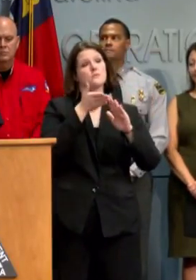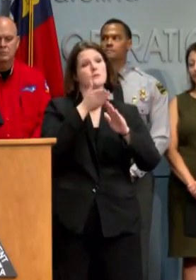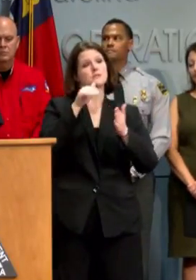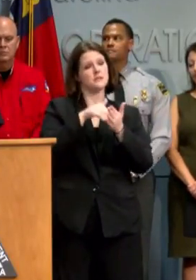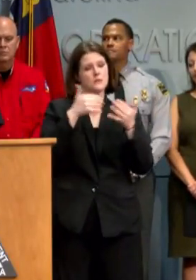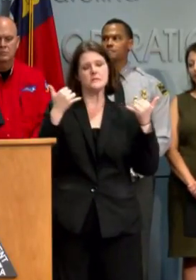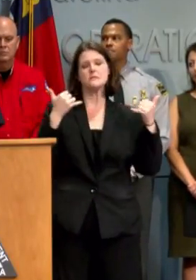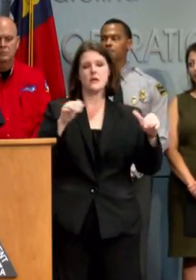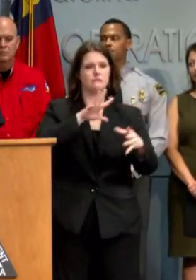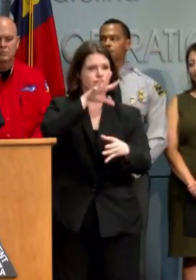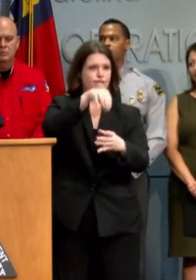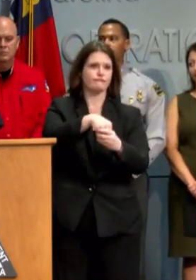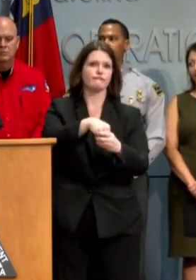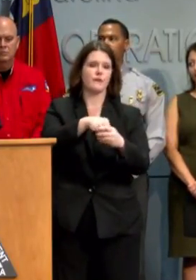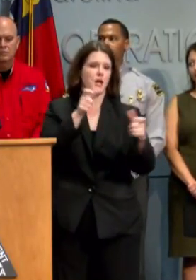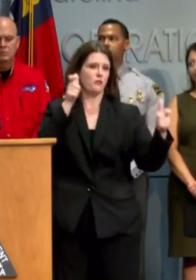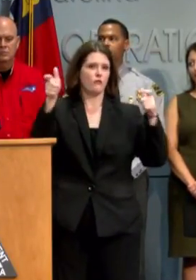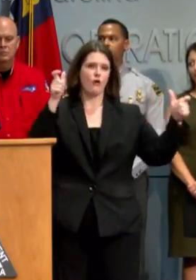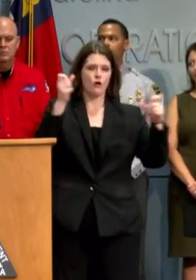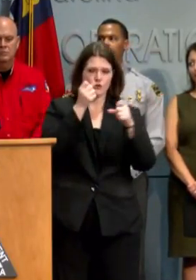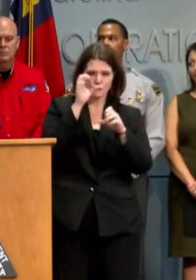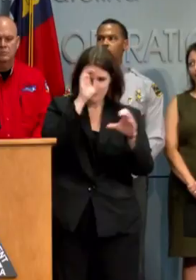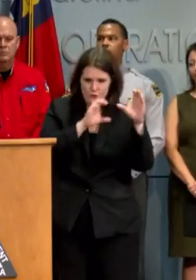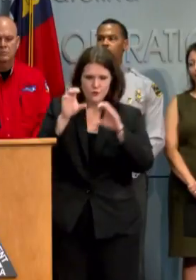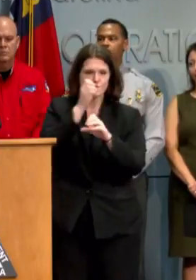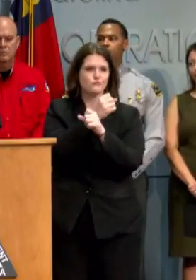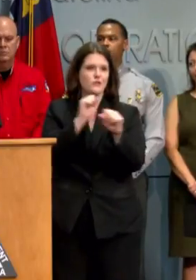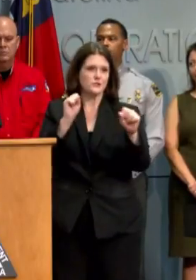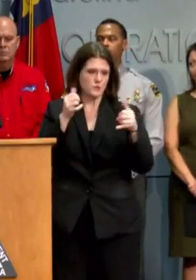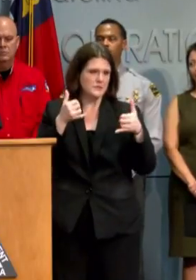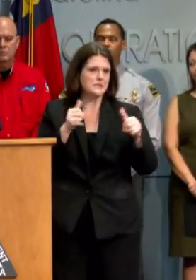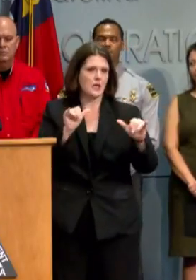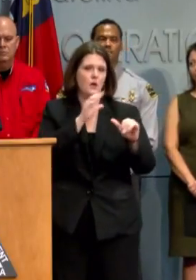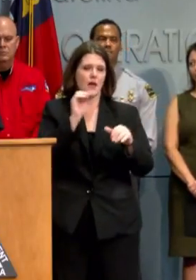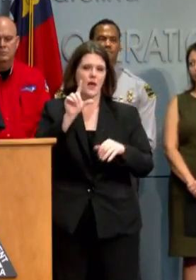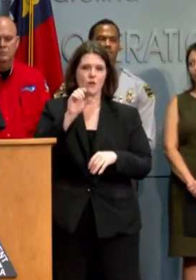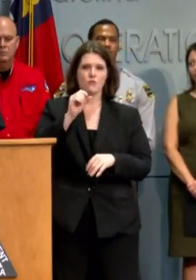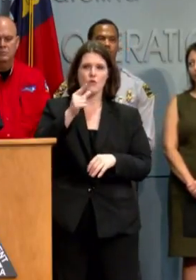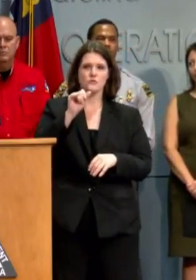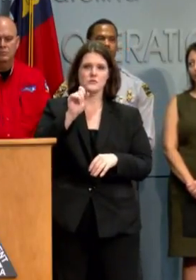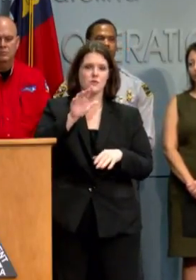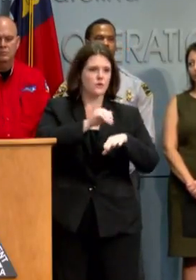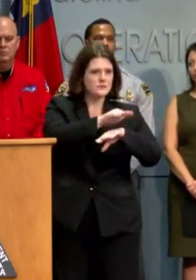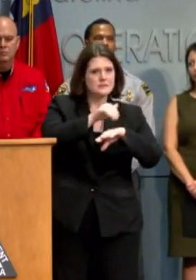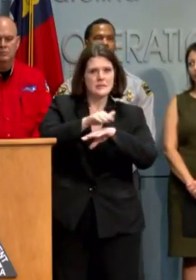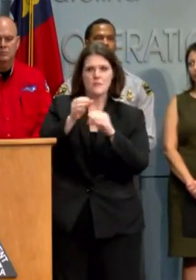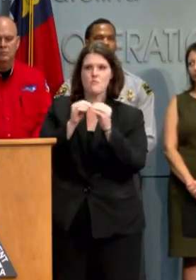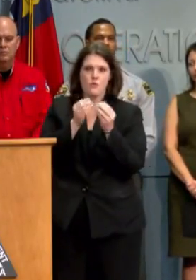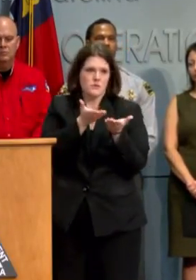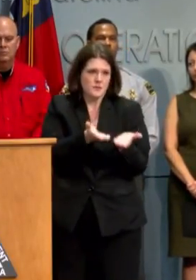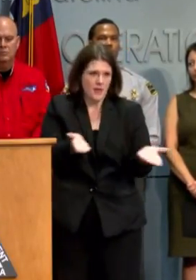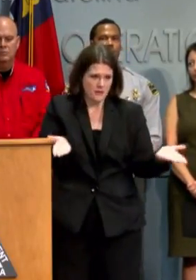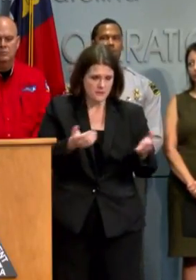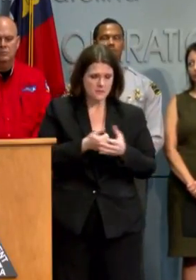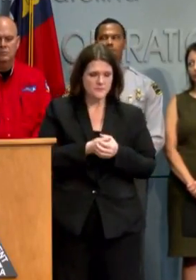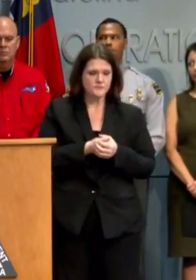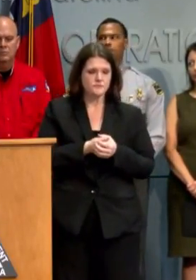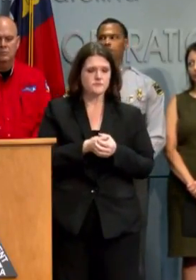EMAIL WHEN THE RIVERS BEGIN TO RISE IN YOUR AREA. HERE AT THE STATE EMERGENCY OPERATIONS CENTER WE CONTINUE